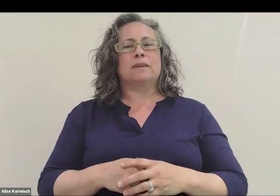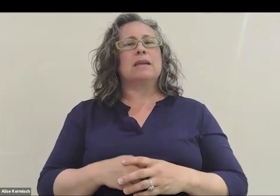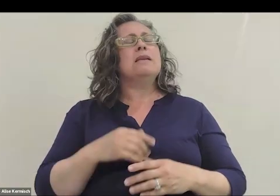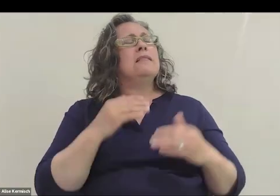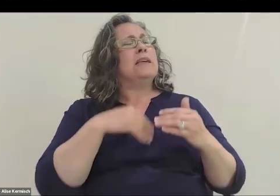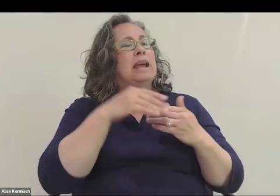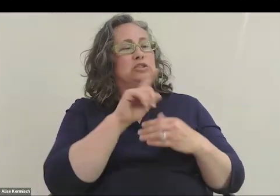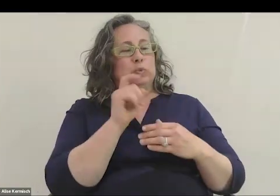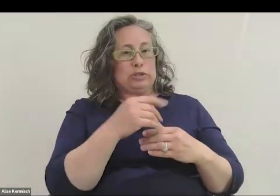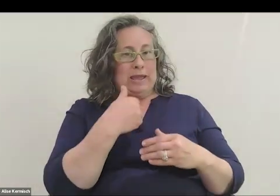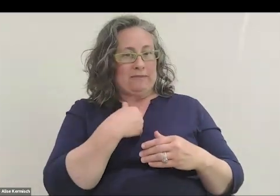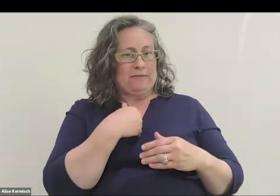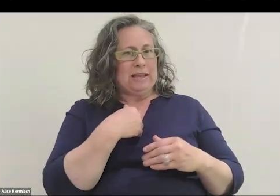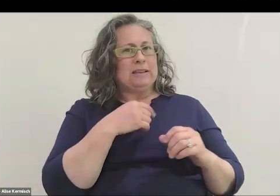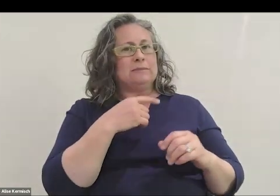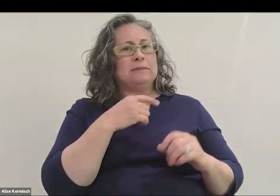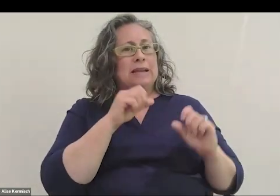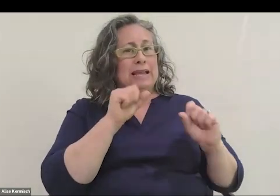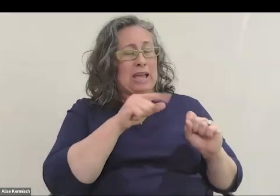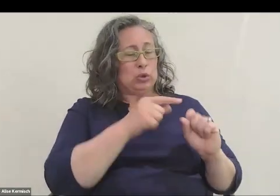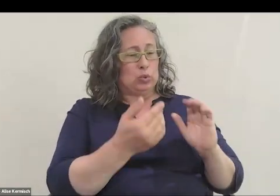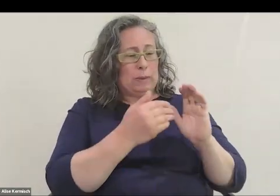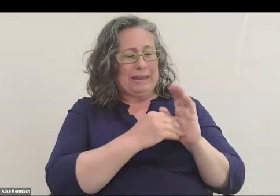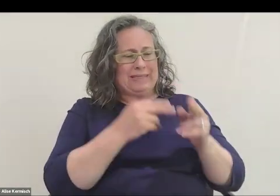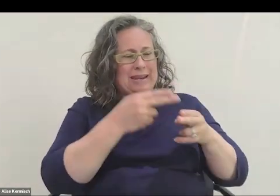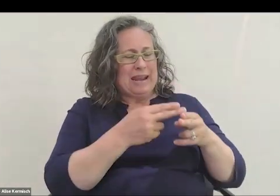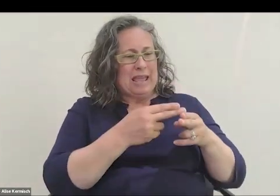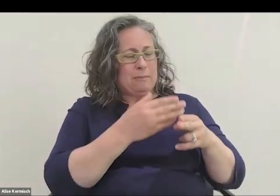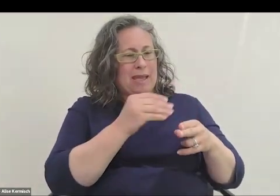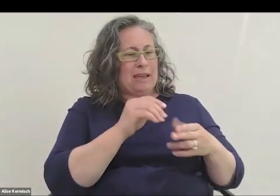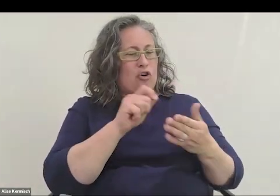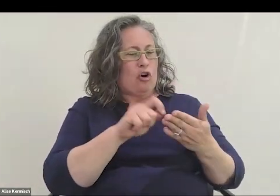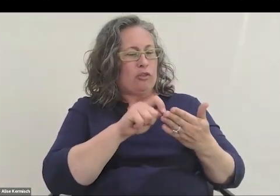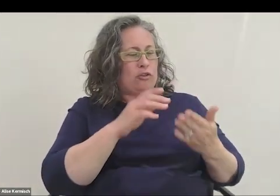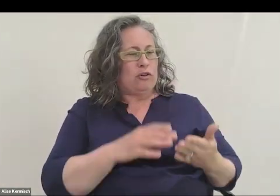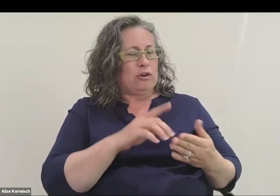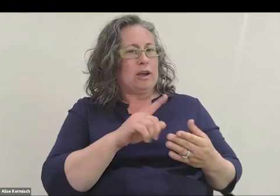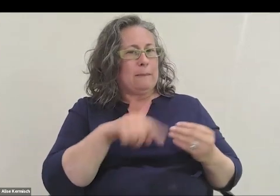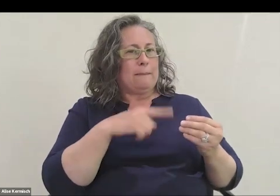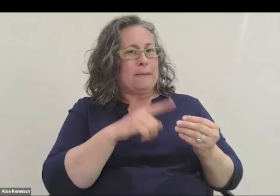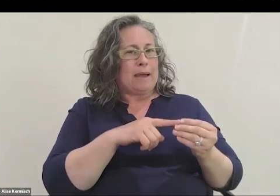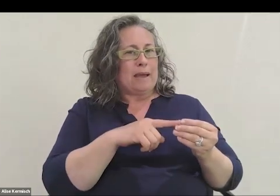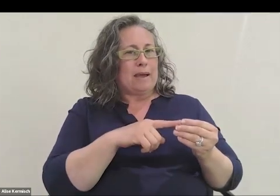Ashley, the next question I have here is, can you please repeat the name and author for the poetry you mentioned about Mars?